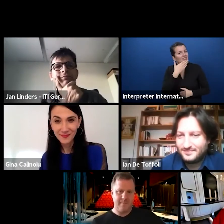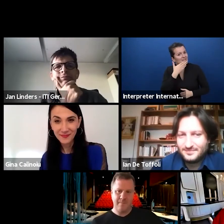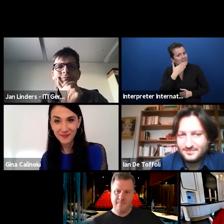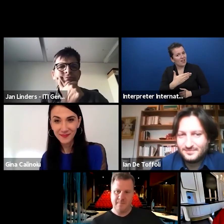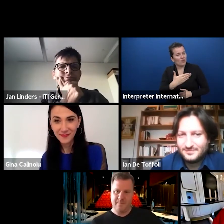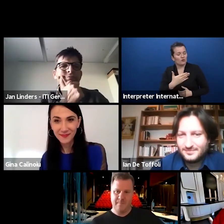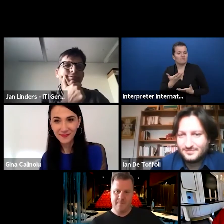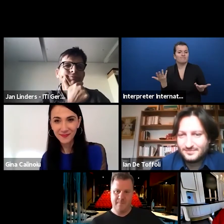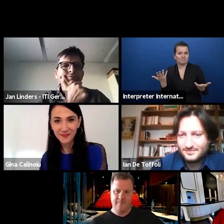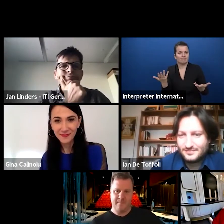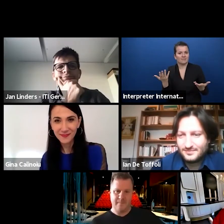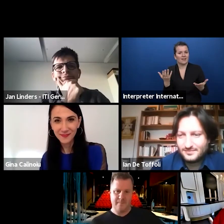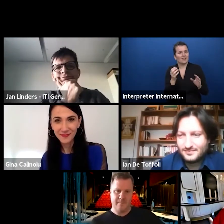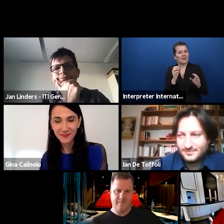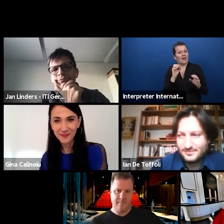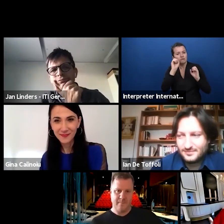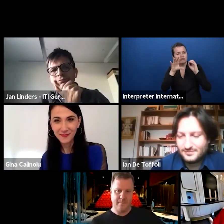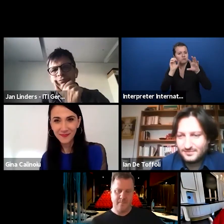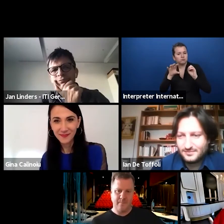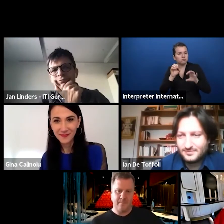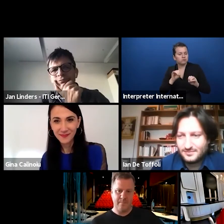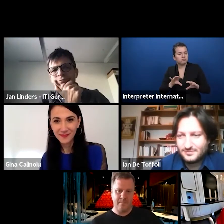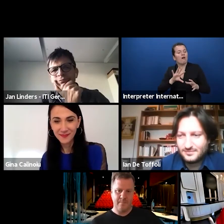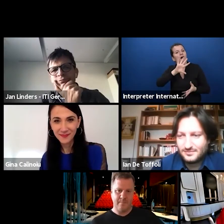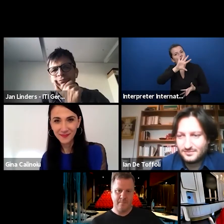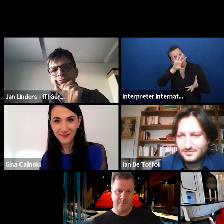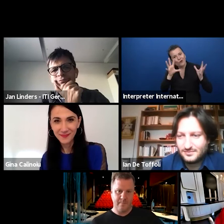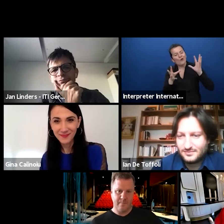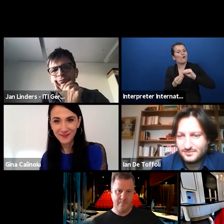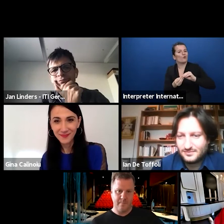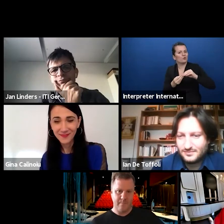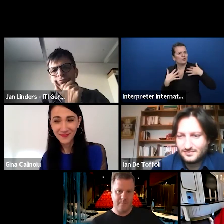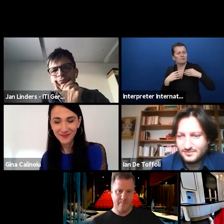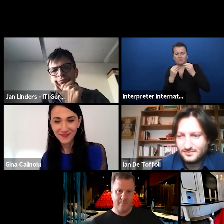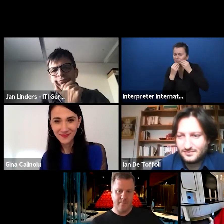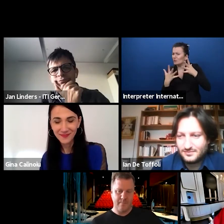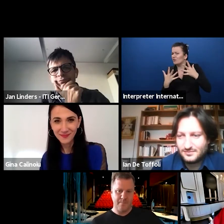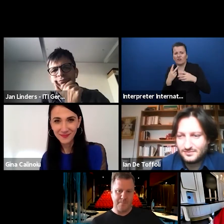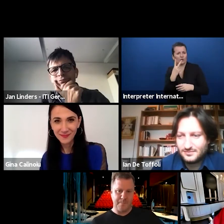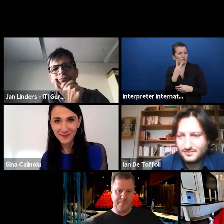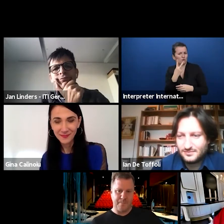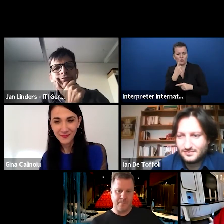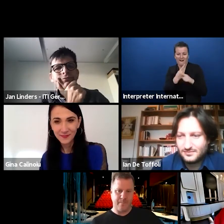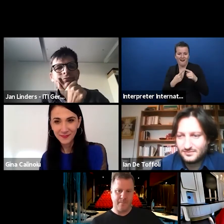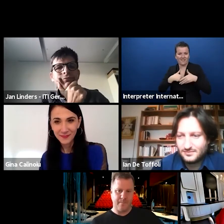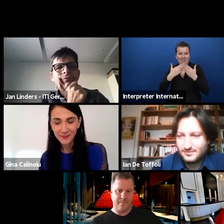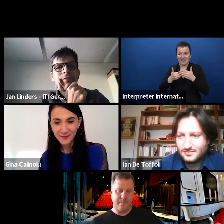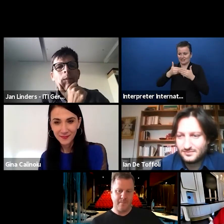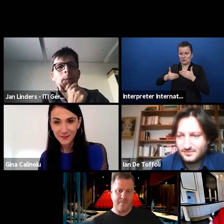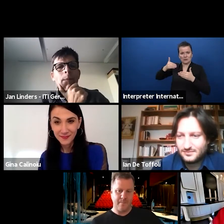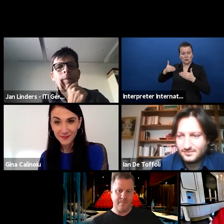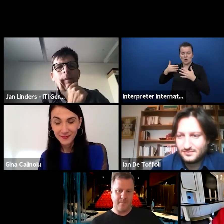this was a wonderful conclusion of two and a half intense days uh which were extremely inspiring